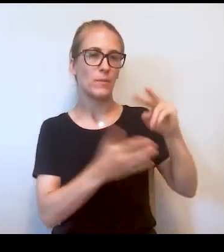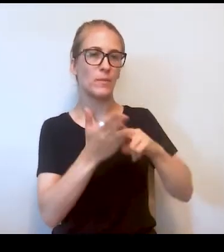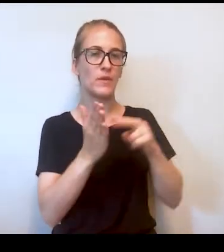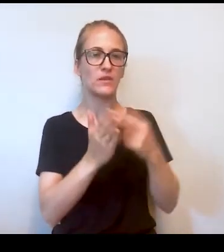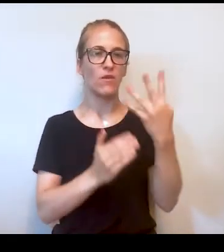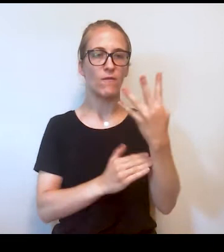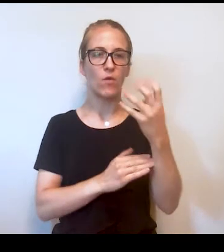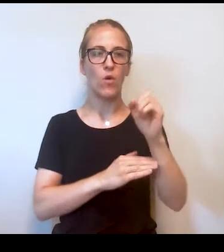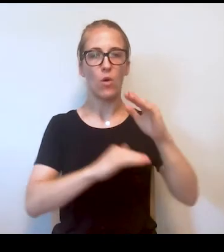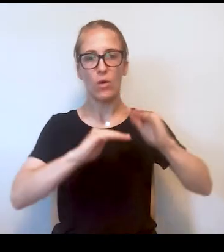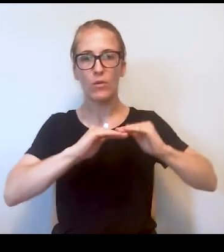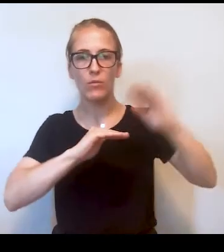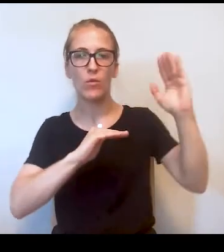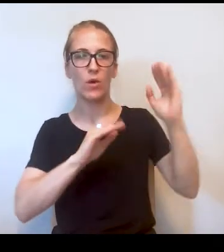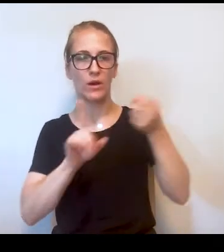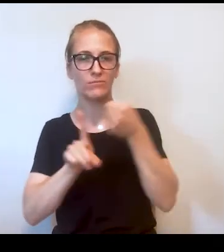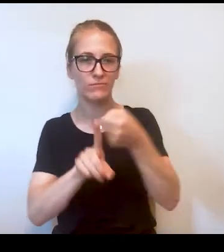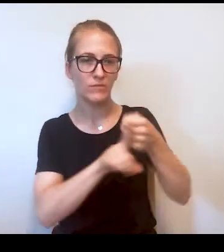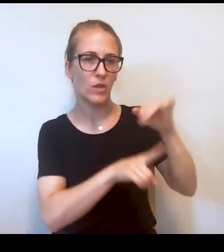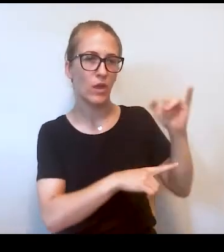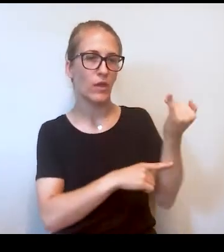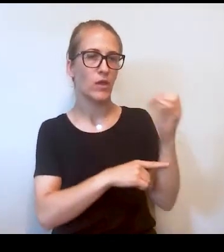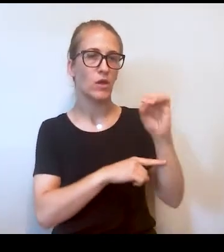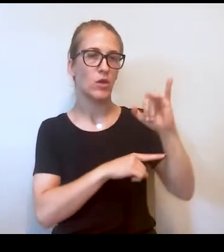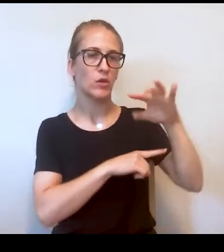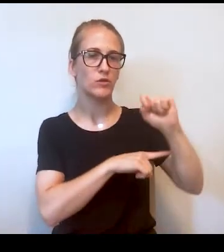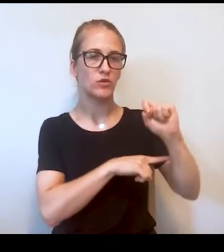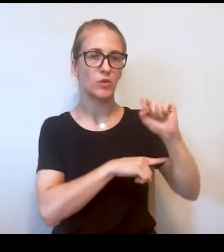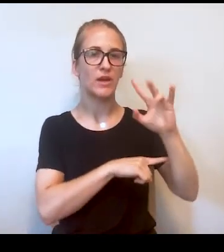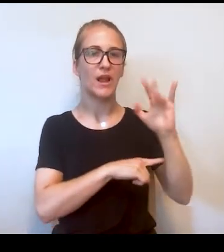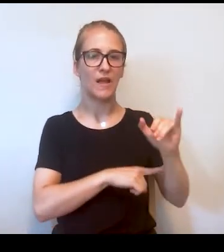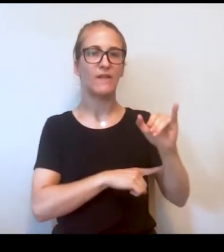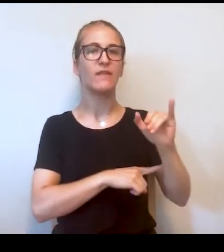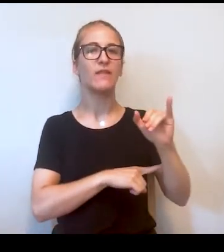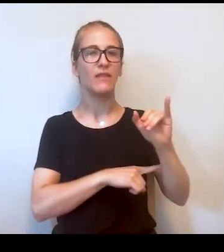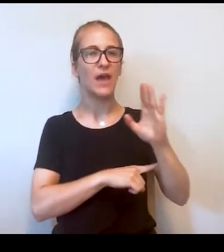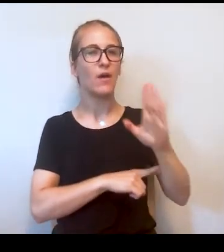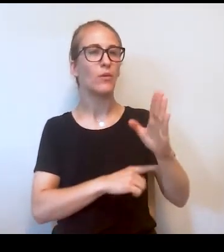And that indicates inherited connective tissue differences.